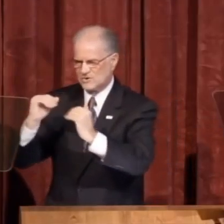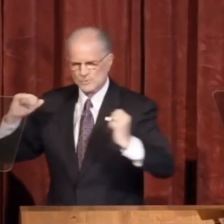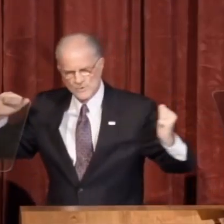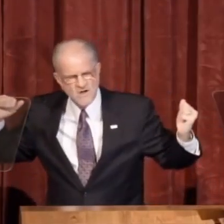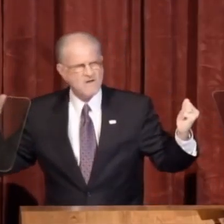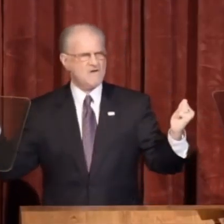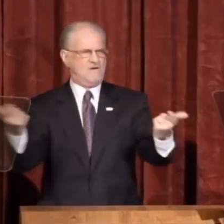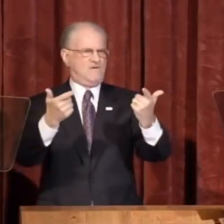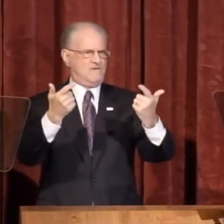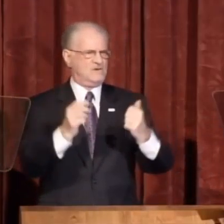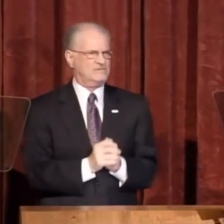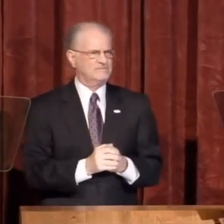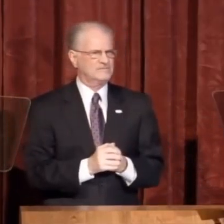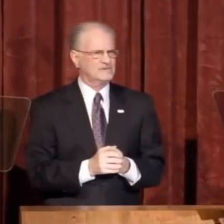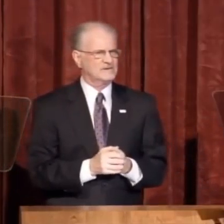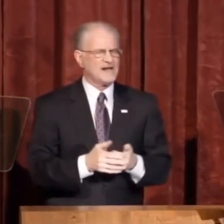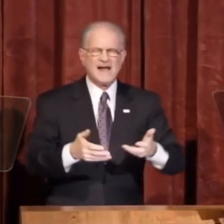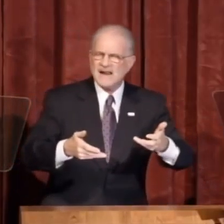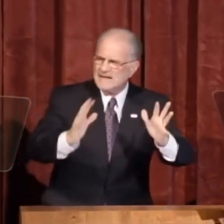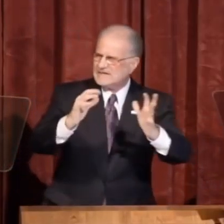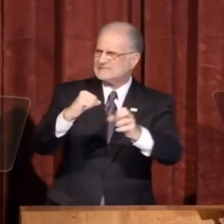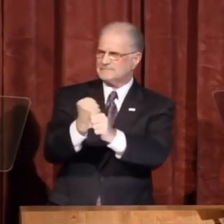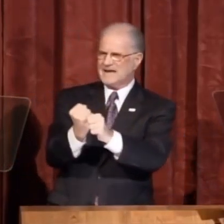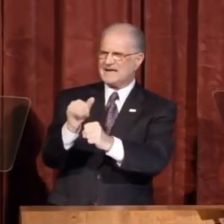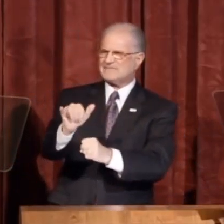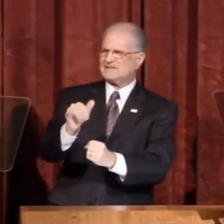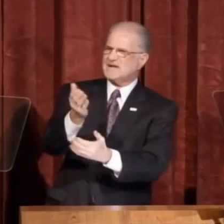that we can provide because of each new major.